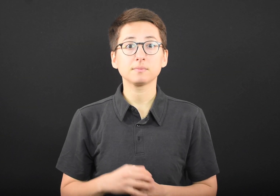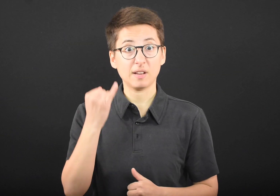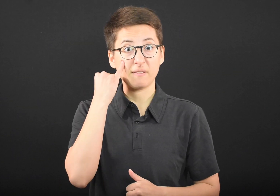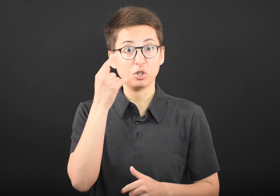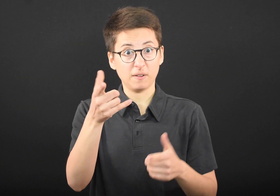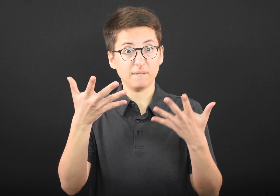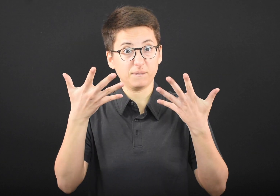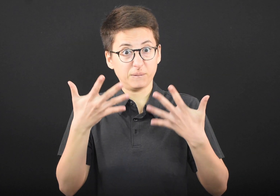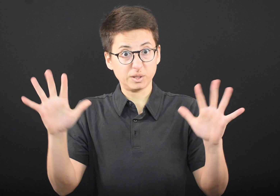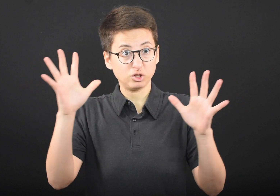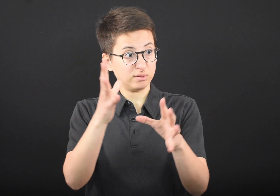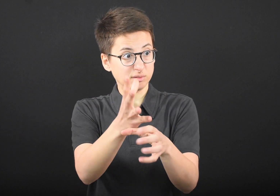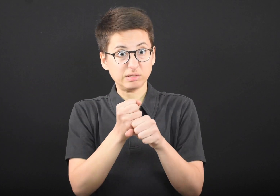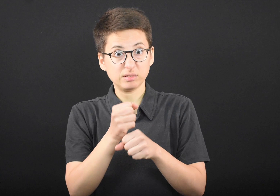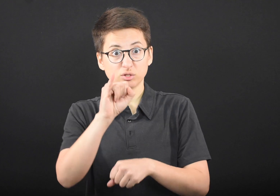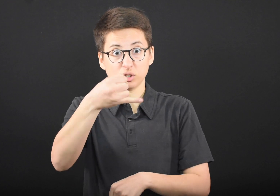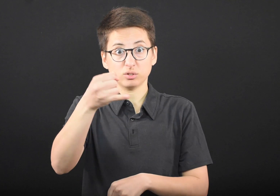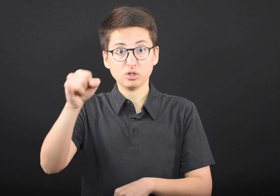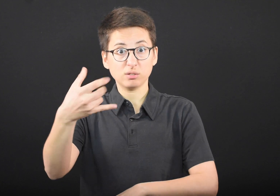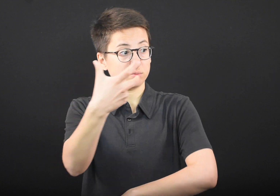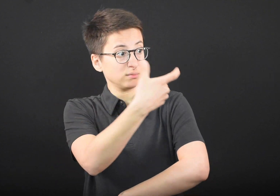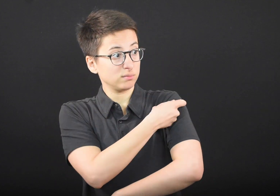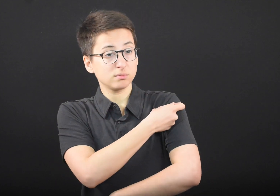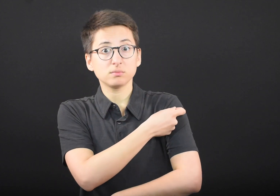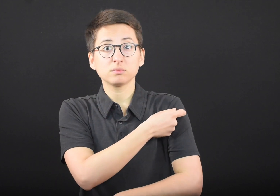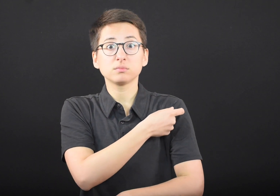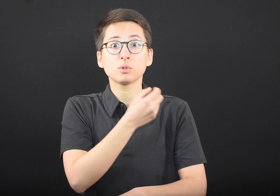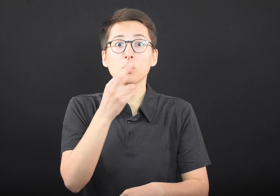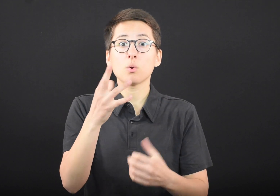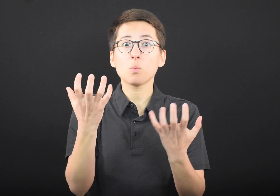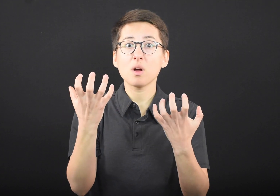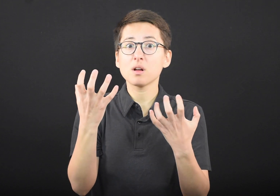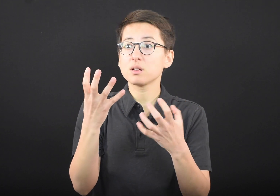What should you know if you already received the Johnson & Johnson vaccine